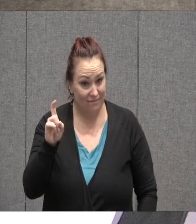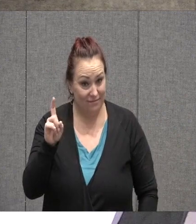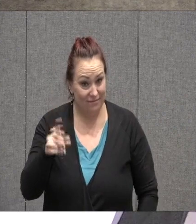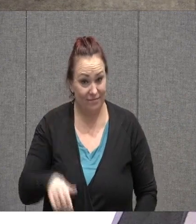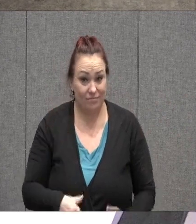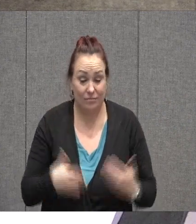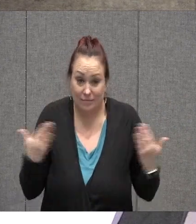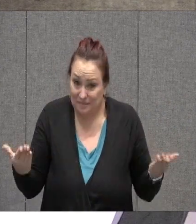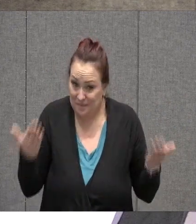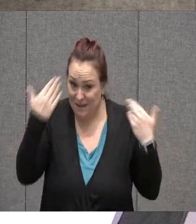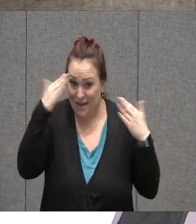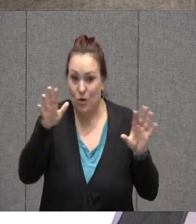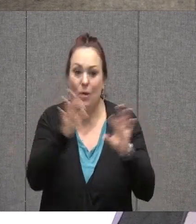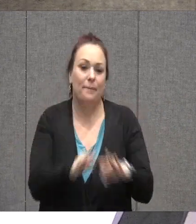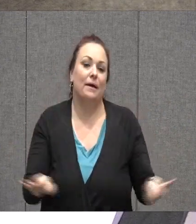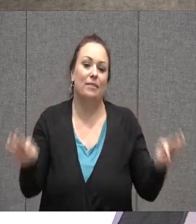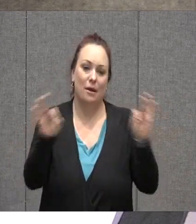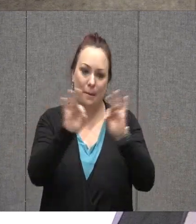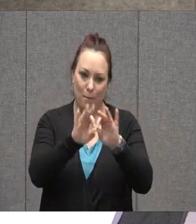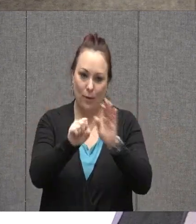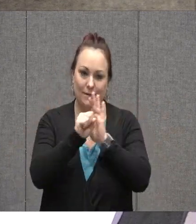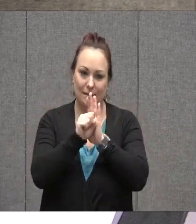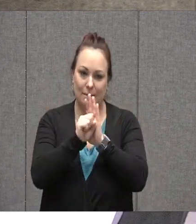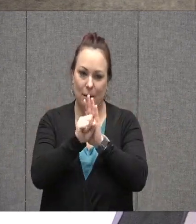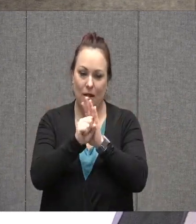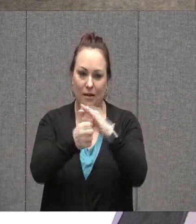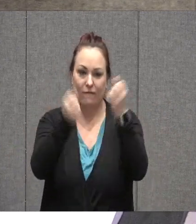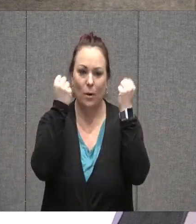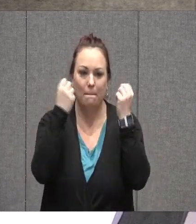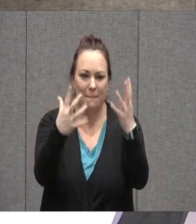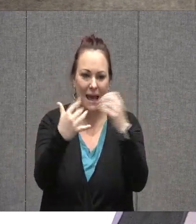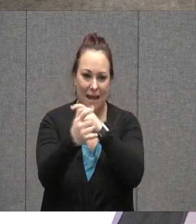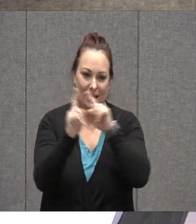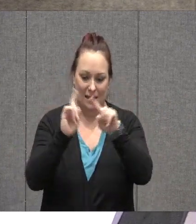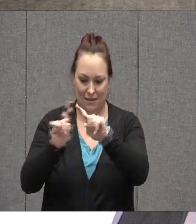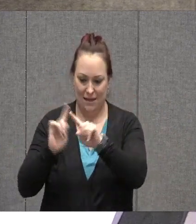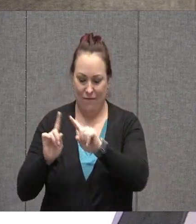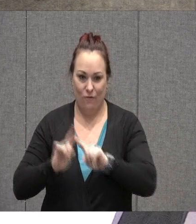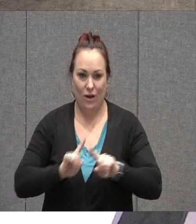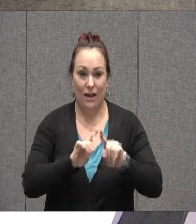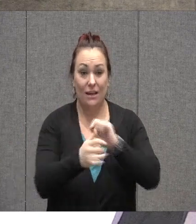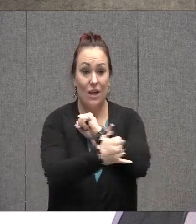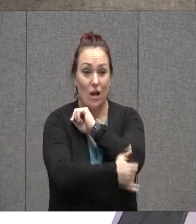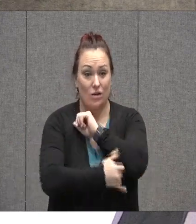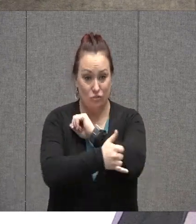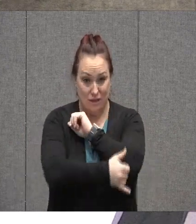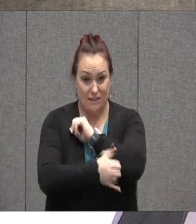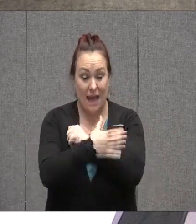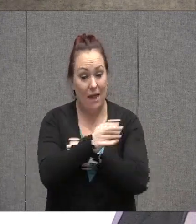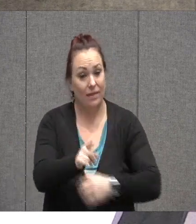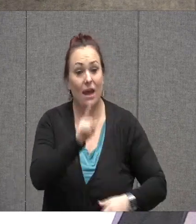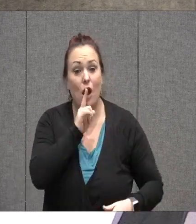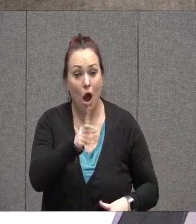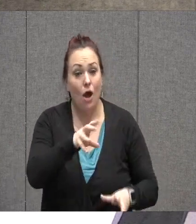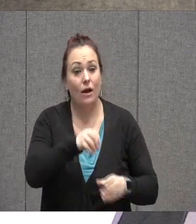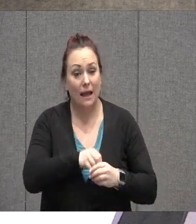I don't know, but they're very important symbolically in many countries, and they definitely are in the country of Bhutan.